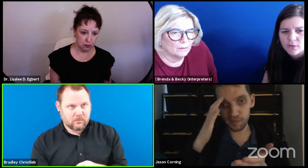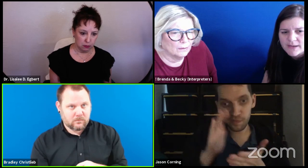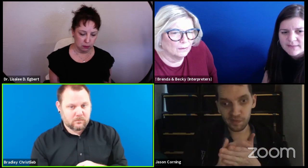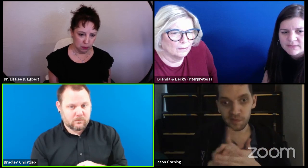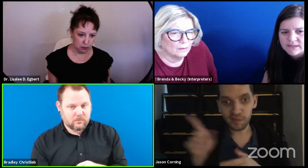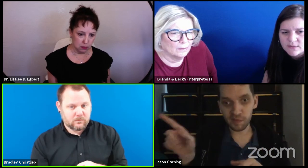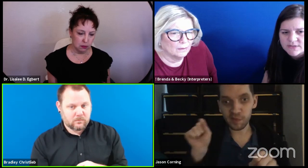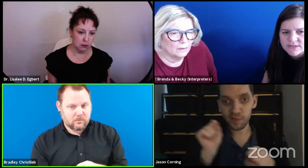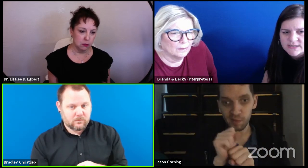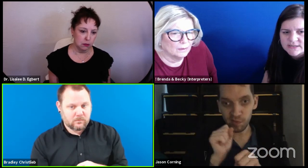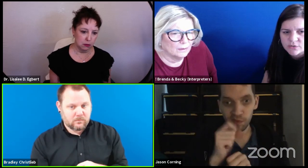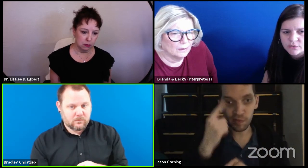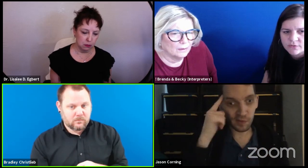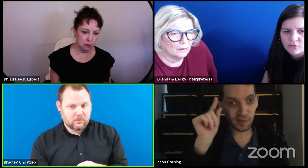I believe that was sent in Google form.